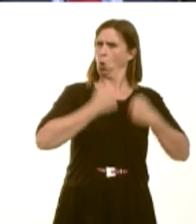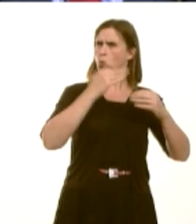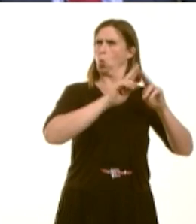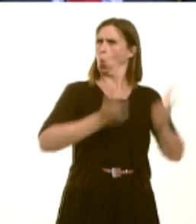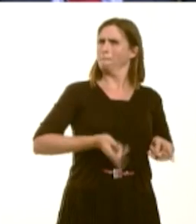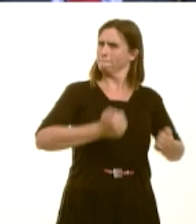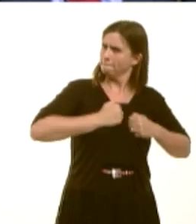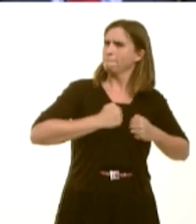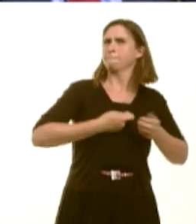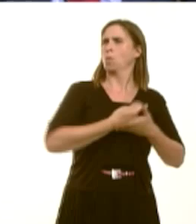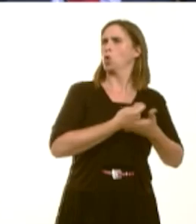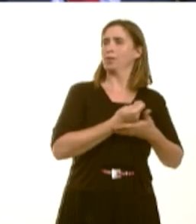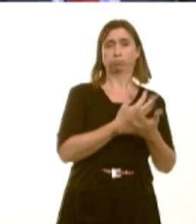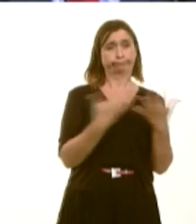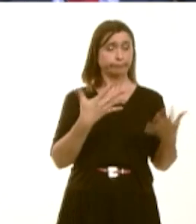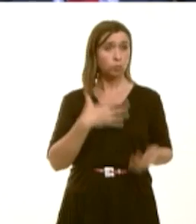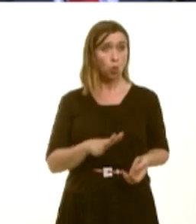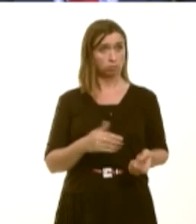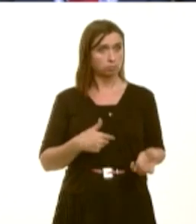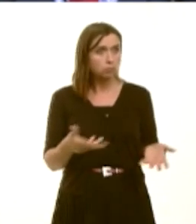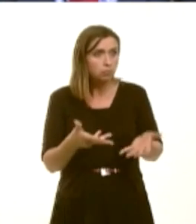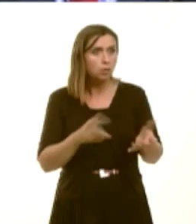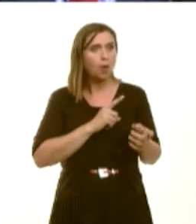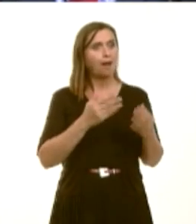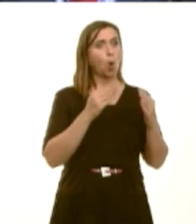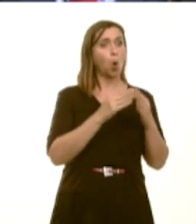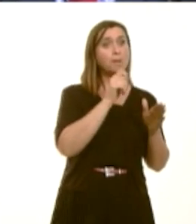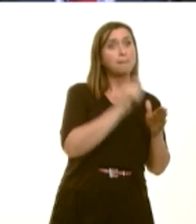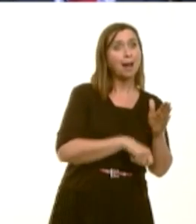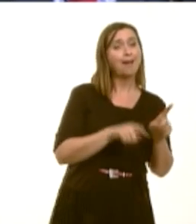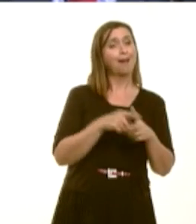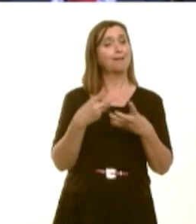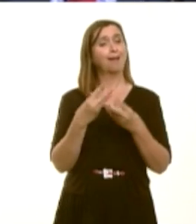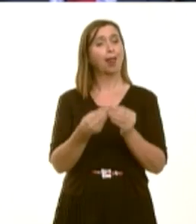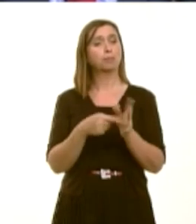of course, that they are being encouraged to do through Help to Buy-Wales. What we wonít